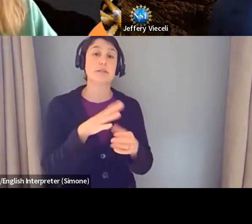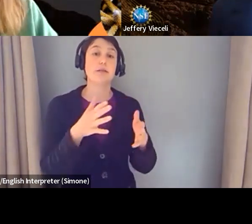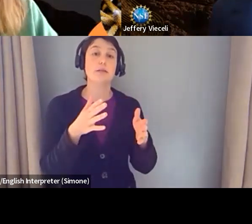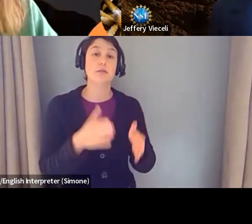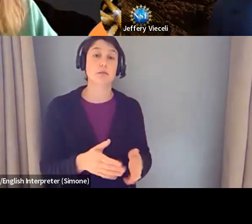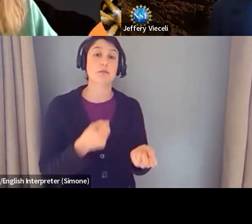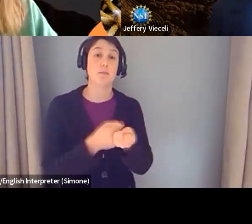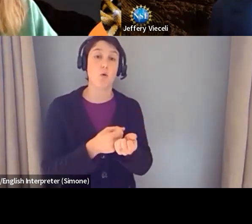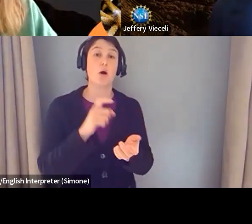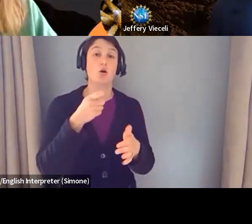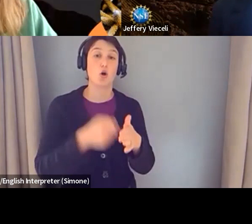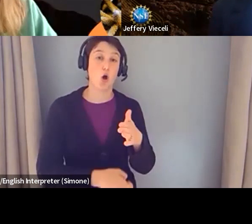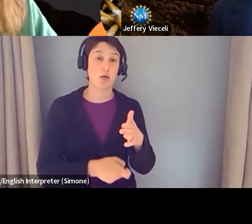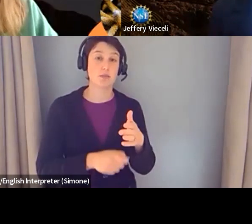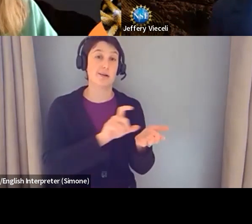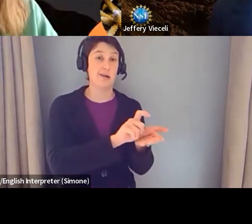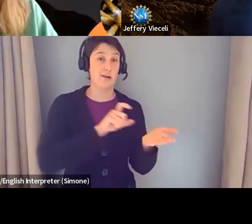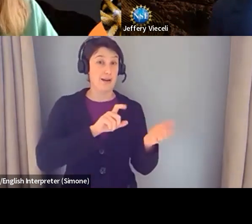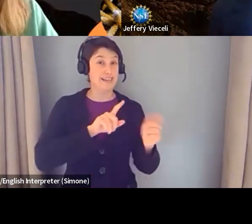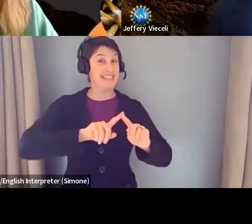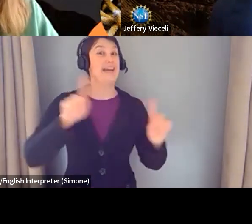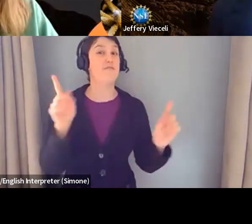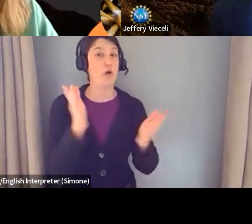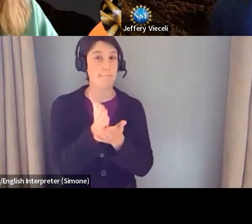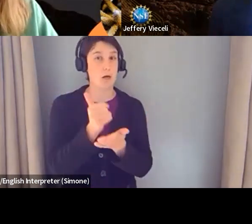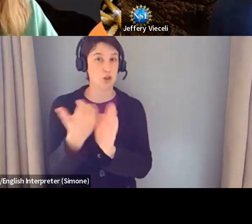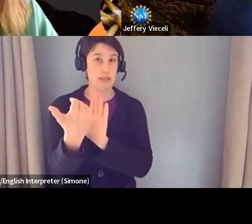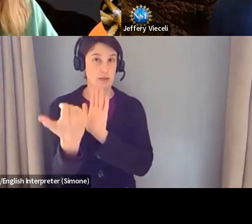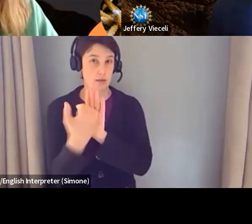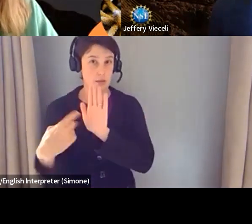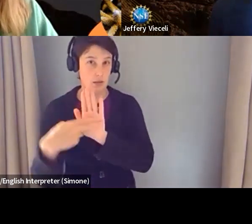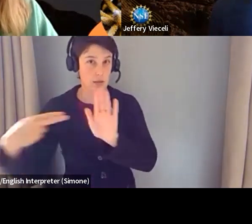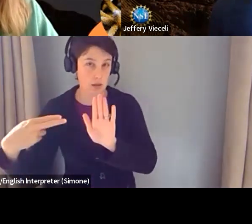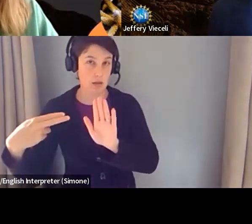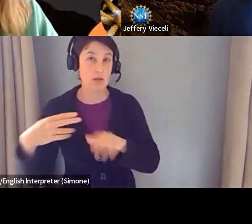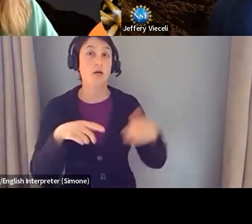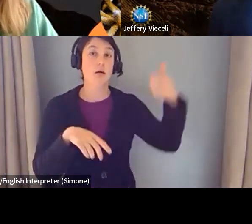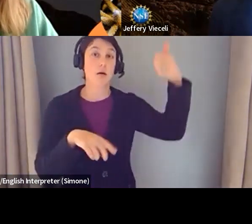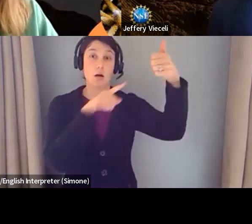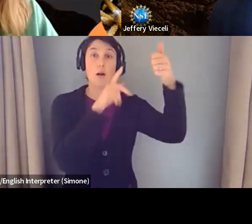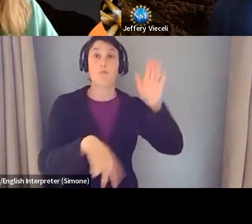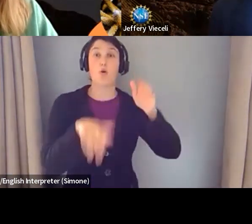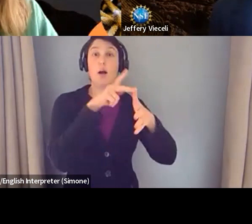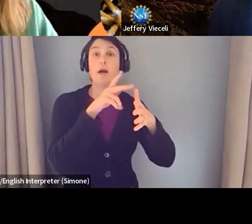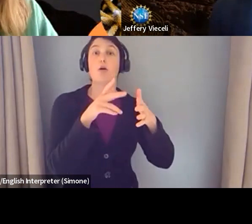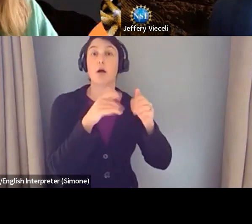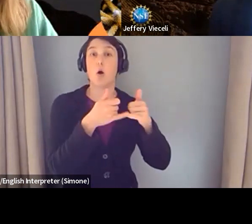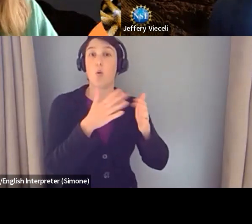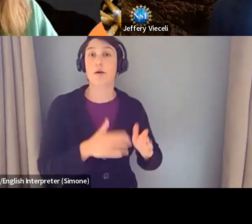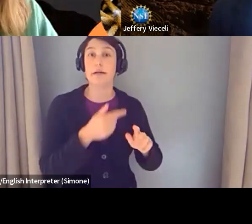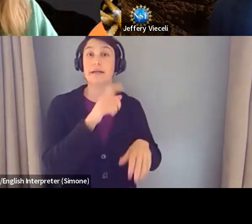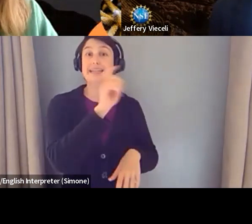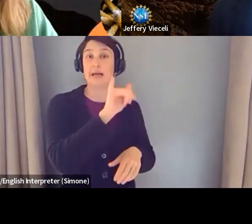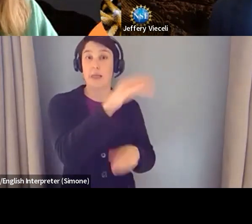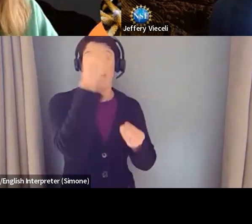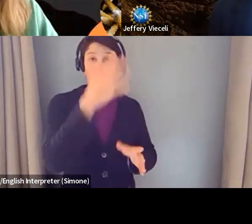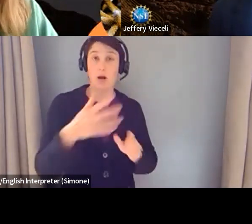does the primary awardee need to have this approved by NSF before that can be done?